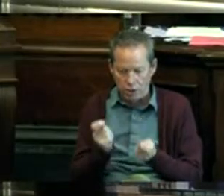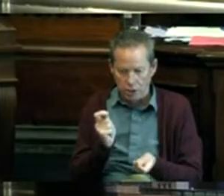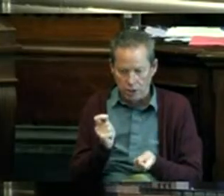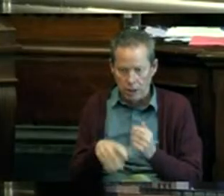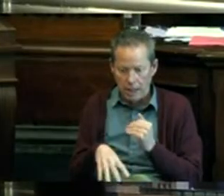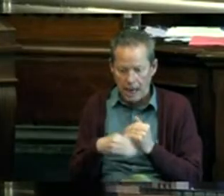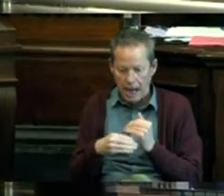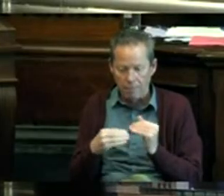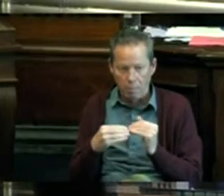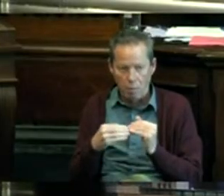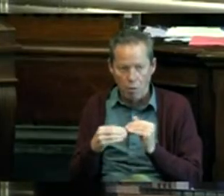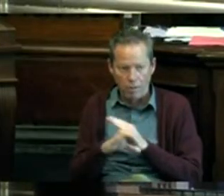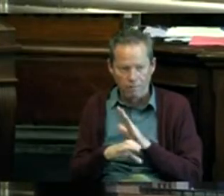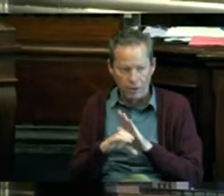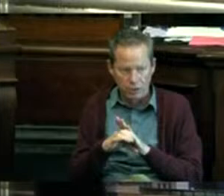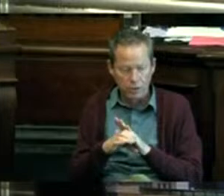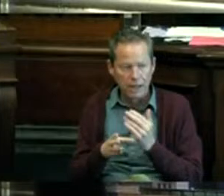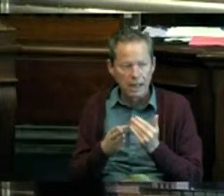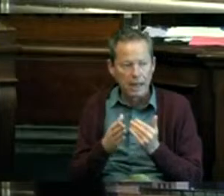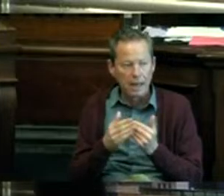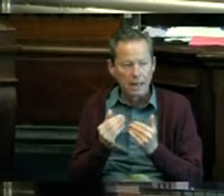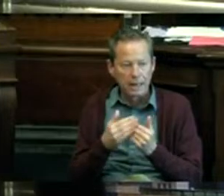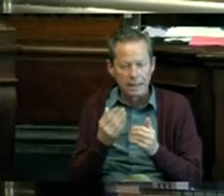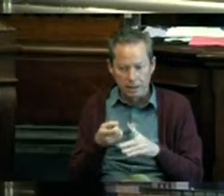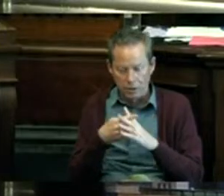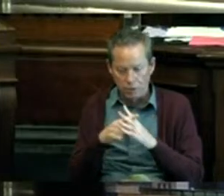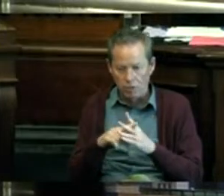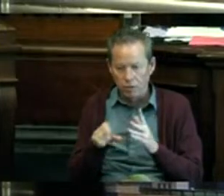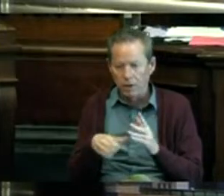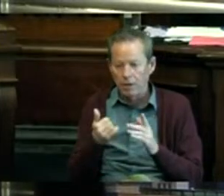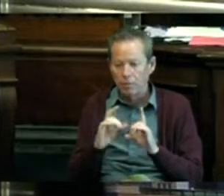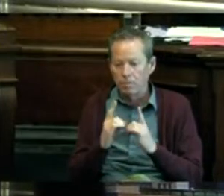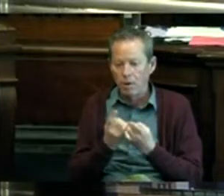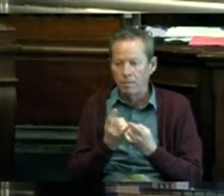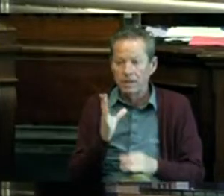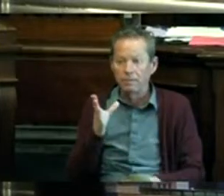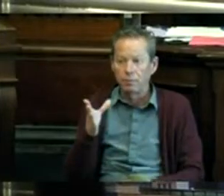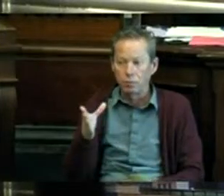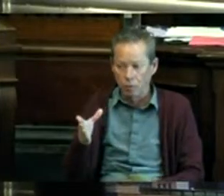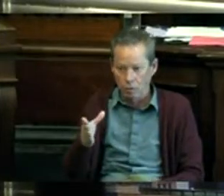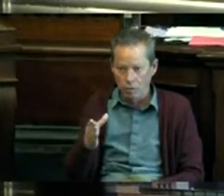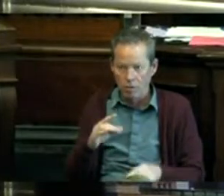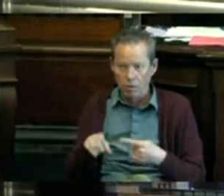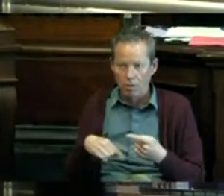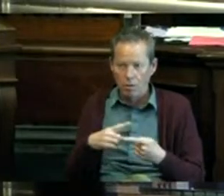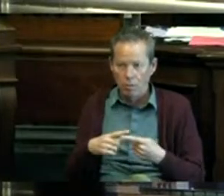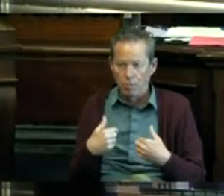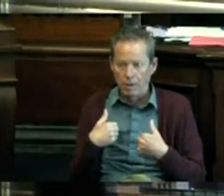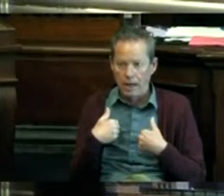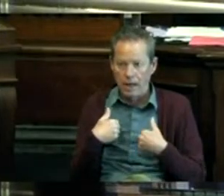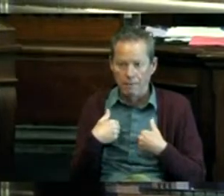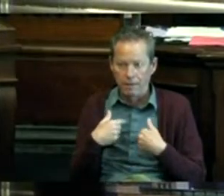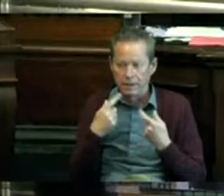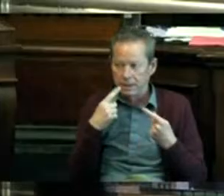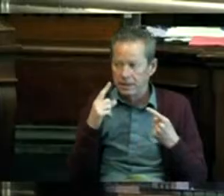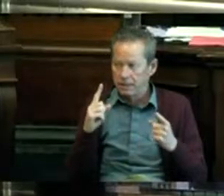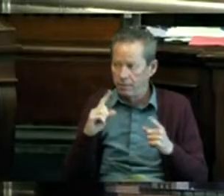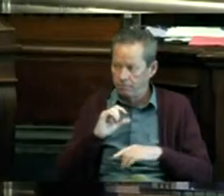manage, easy to change and add more features, and easy to roll